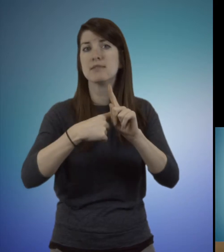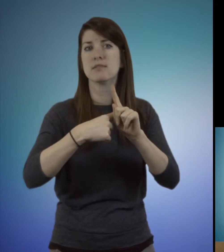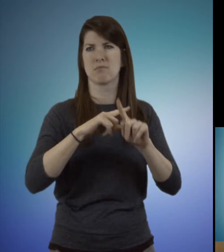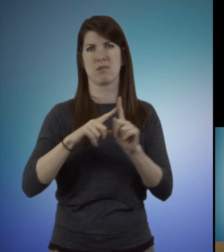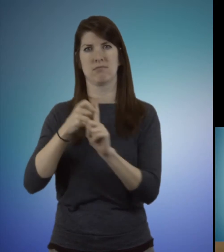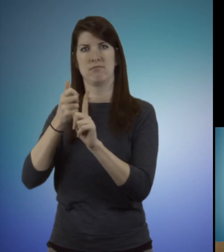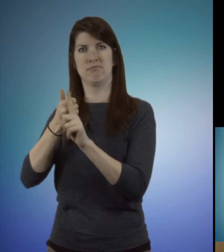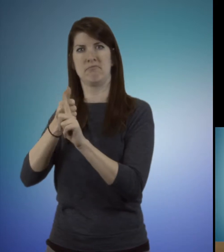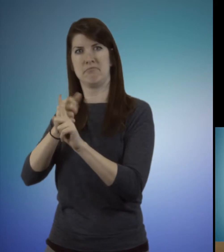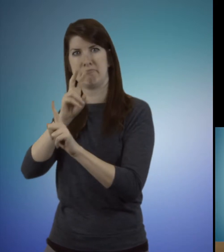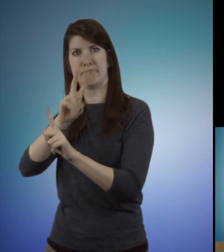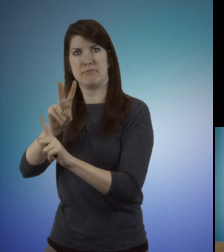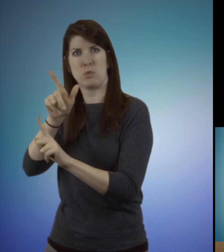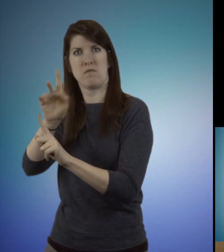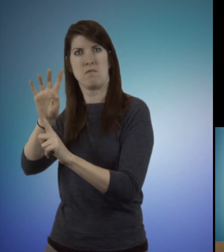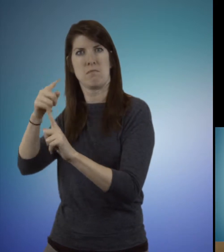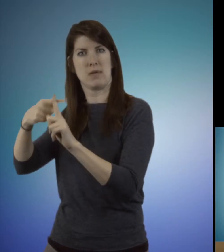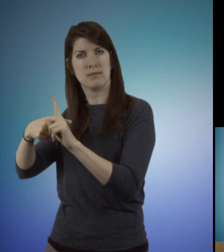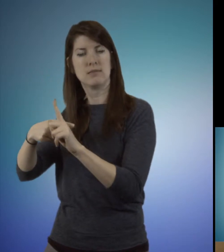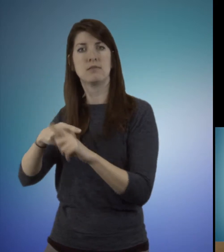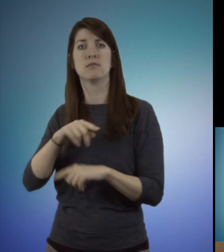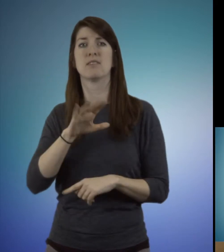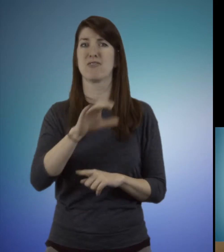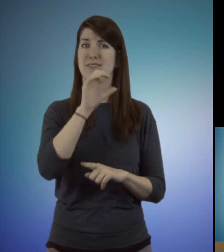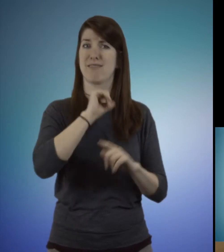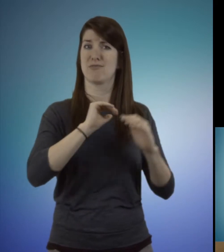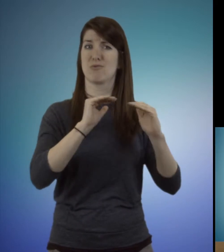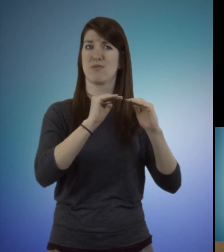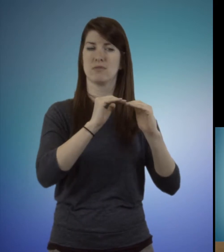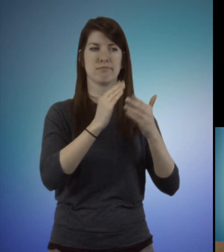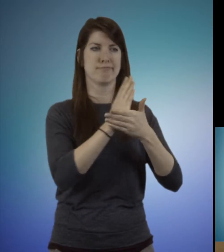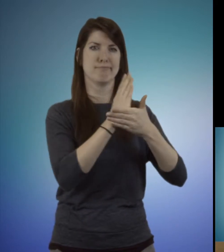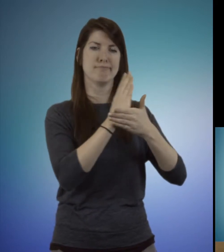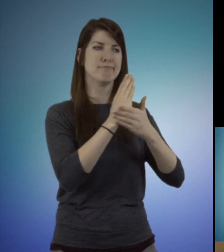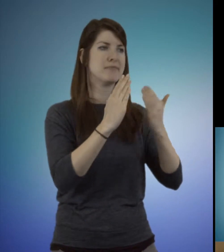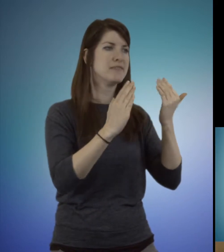but they are 24 months of age, their age equivalency would be